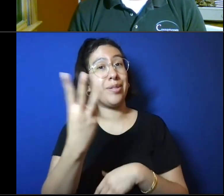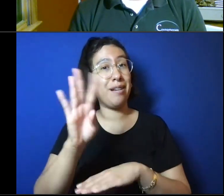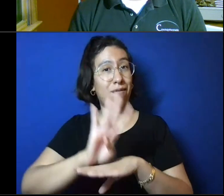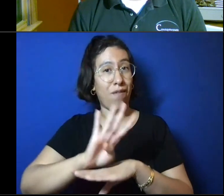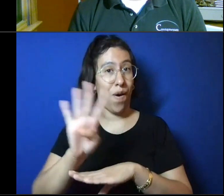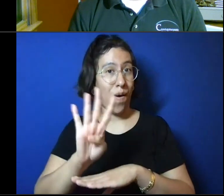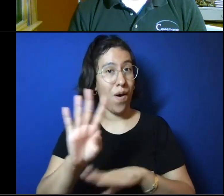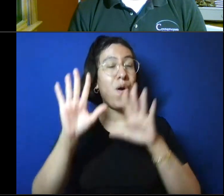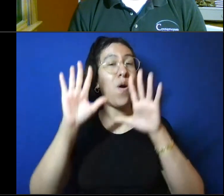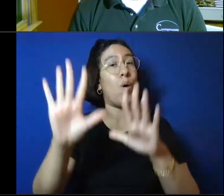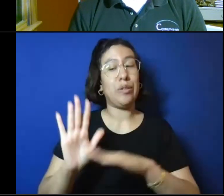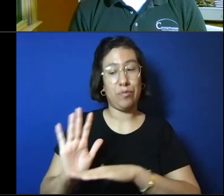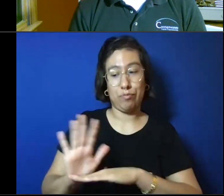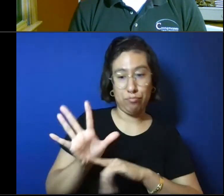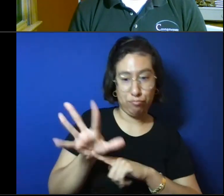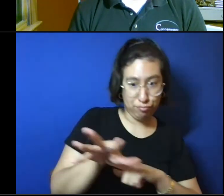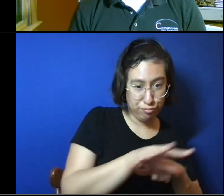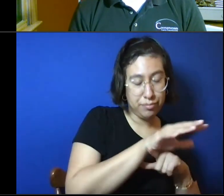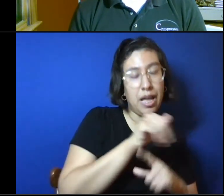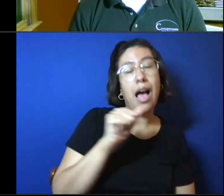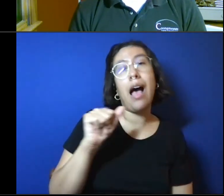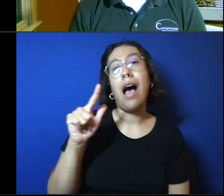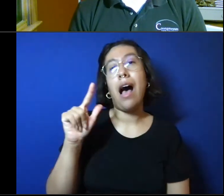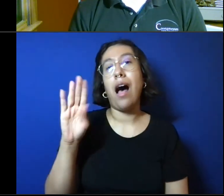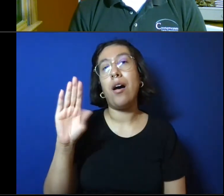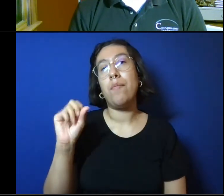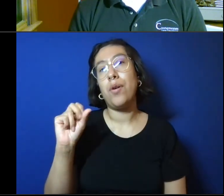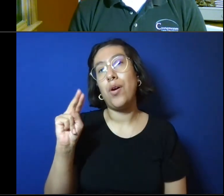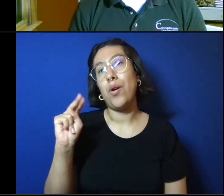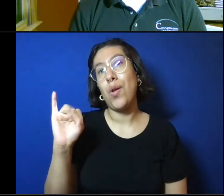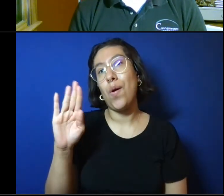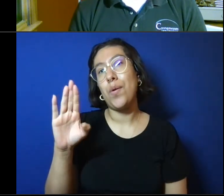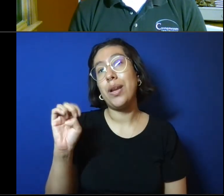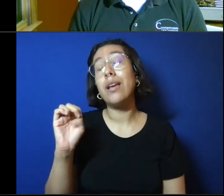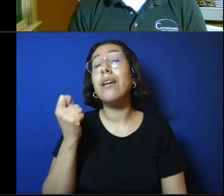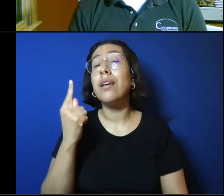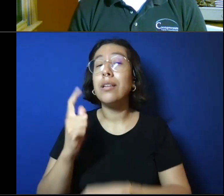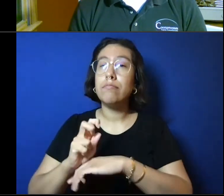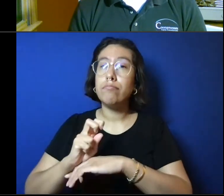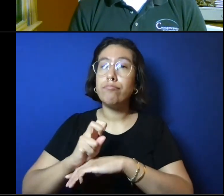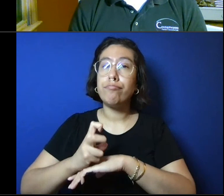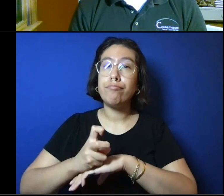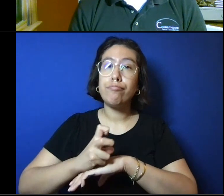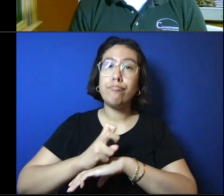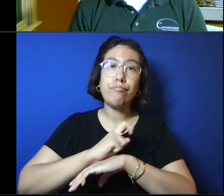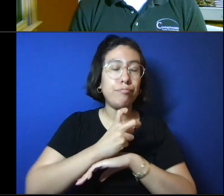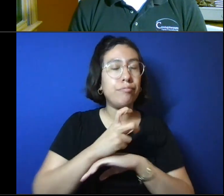footage of abalone moving, which they move much slower than the turtle footage showed us.